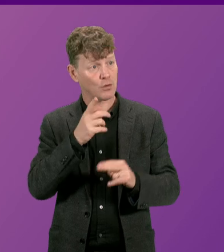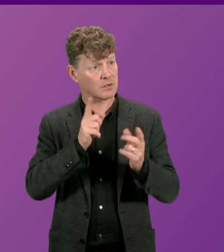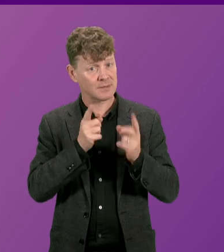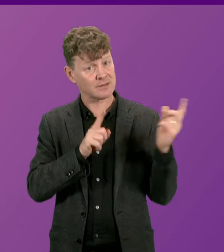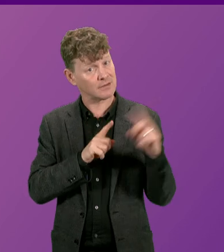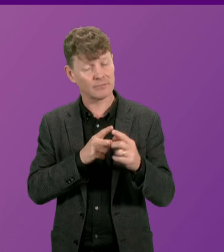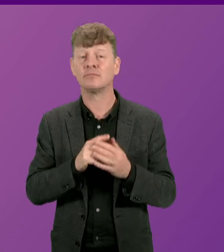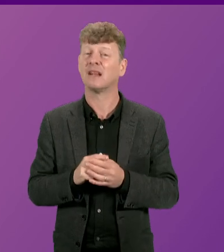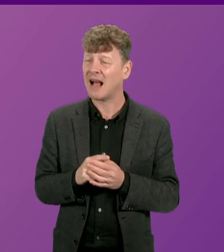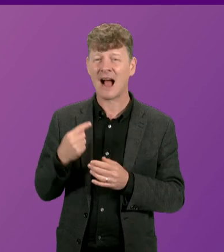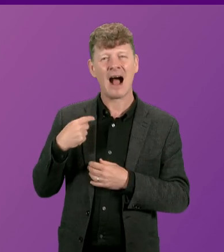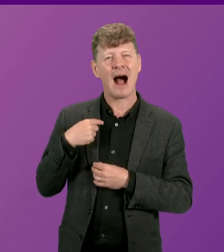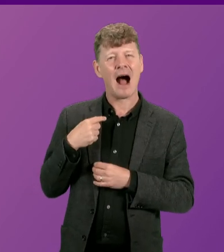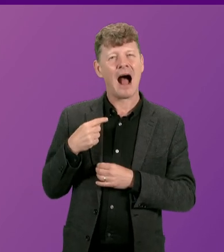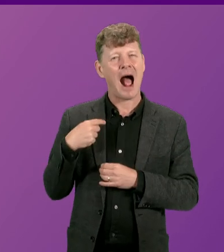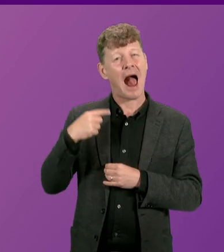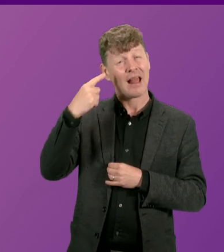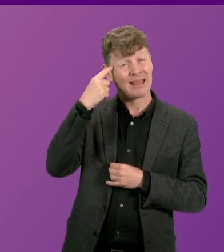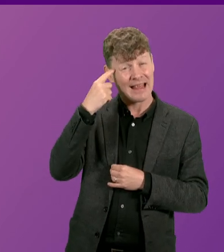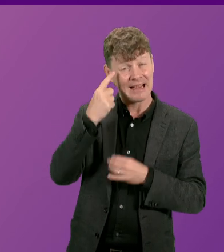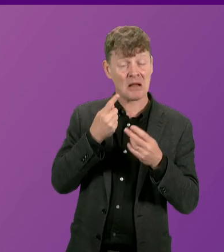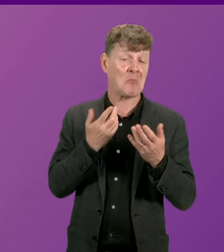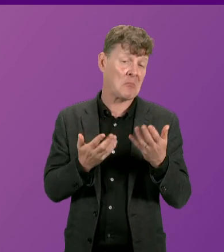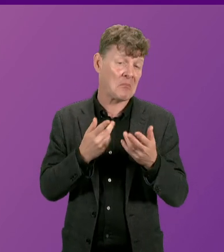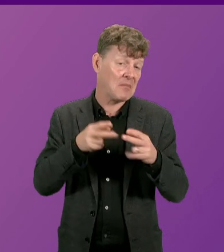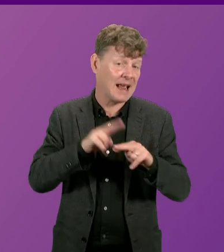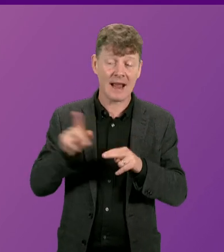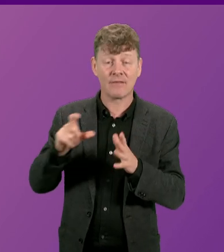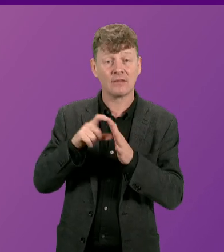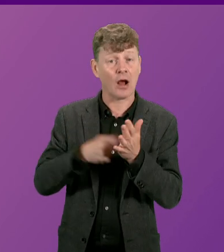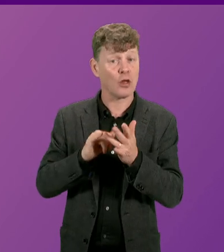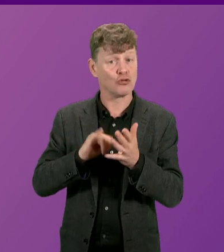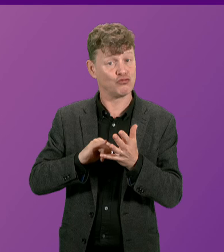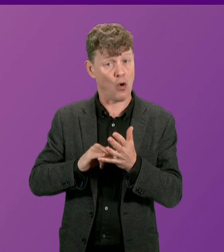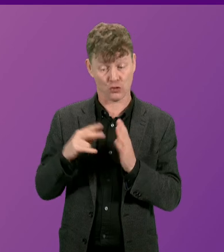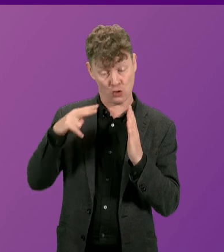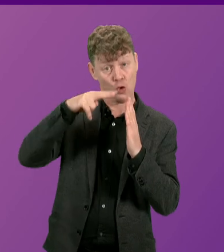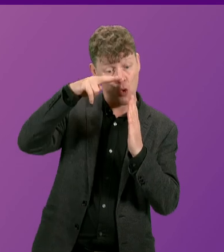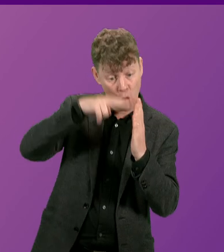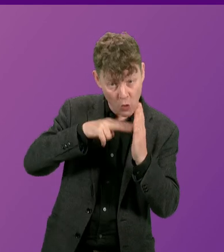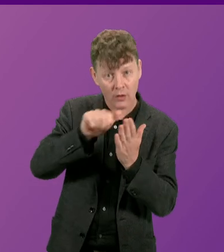I think that if Mr Ross were to look at the material that the Government has published and the